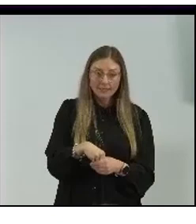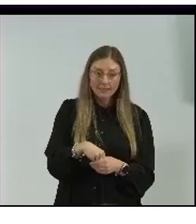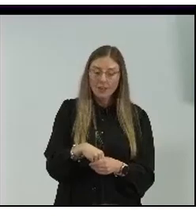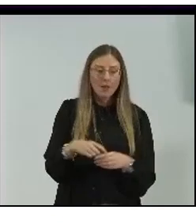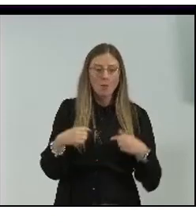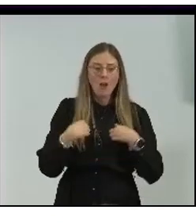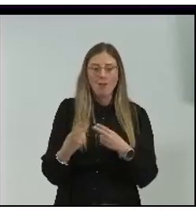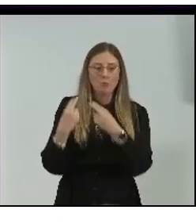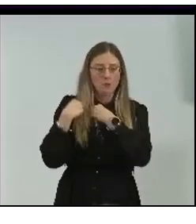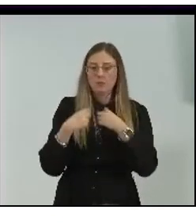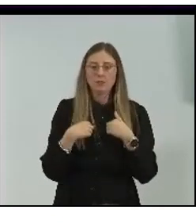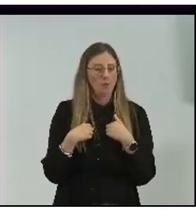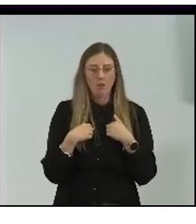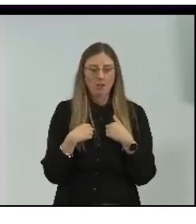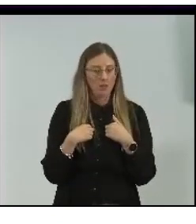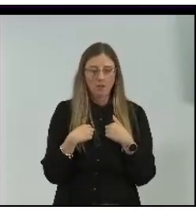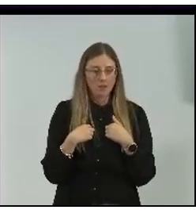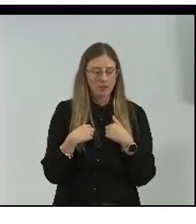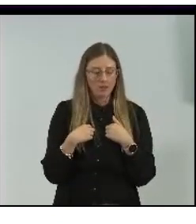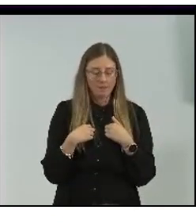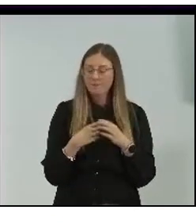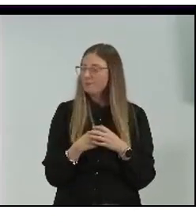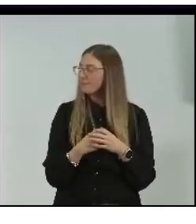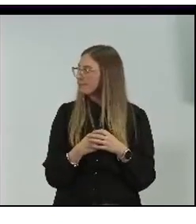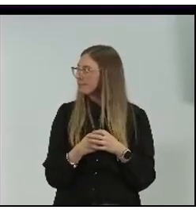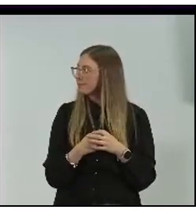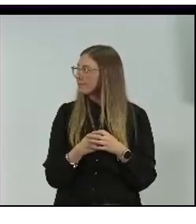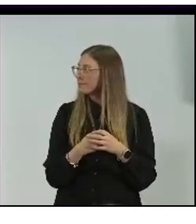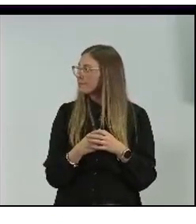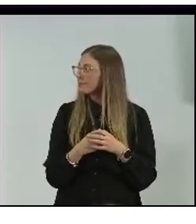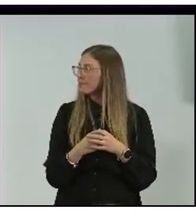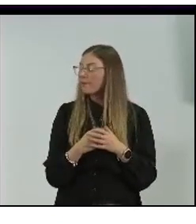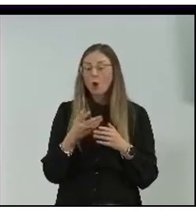it's and part of that is when that happens, we go back to the teams.